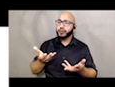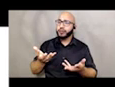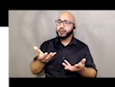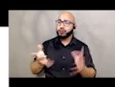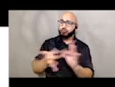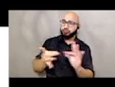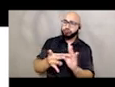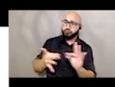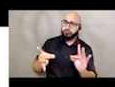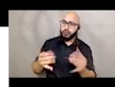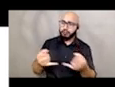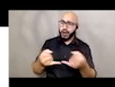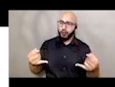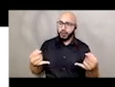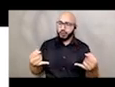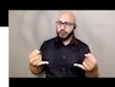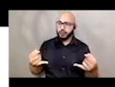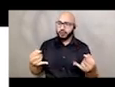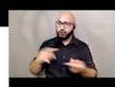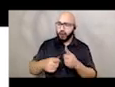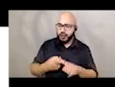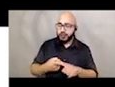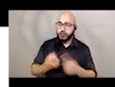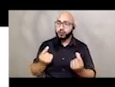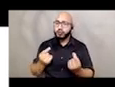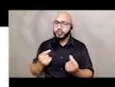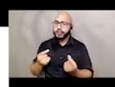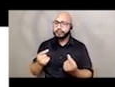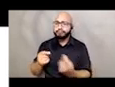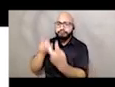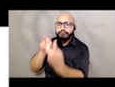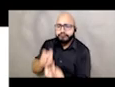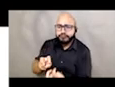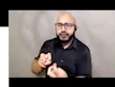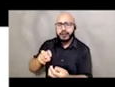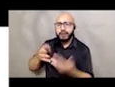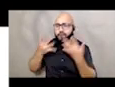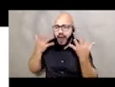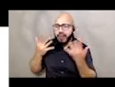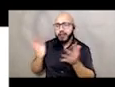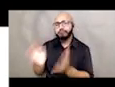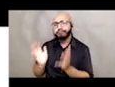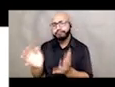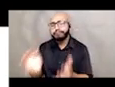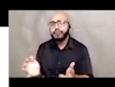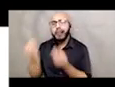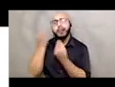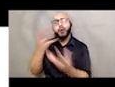to friends is just to sit down and have a friendly conversation and let them know what is acceptable and what's not acceptable.